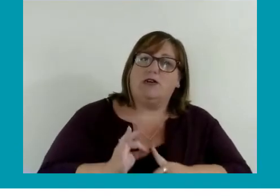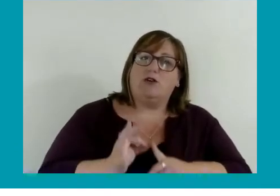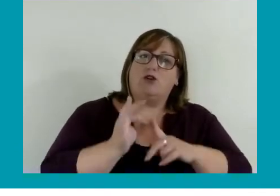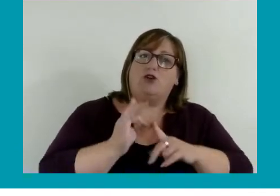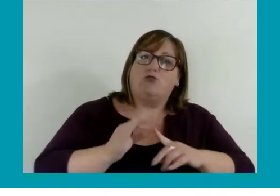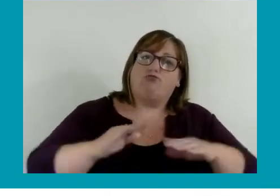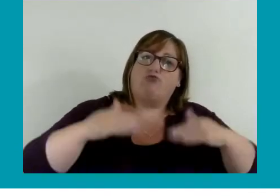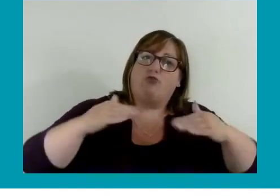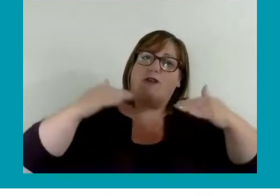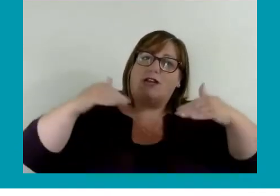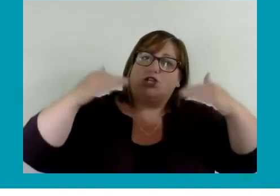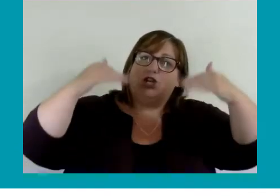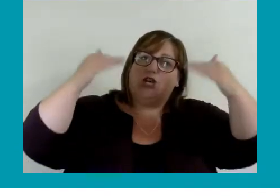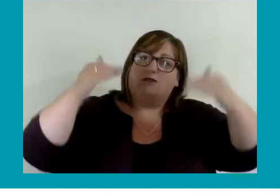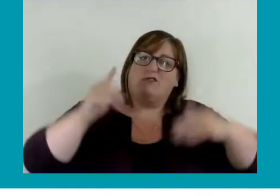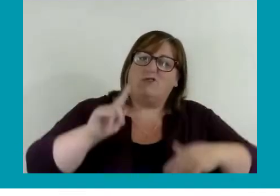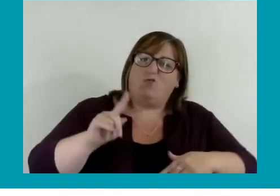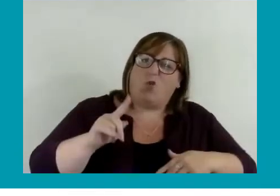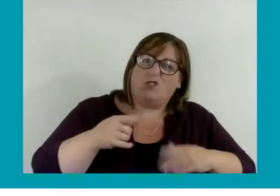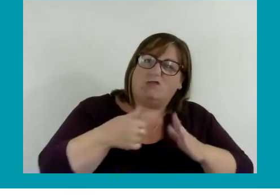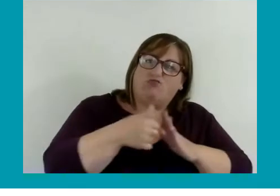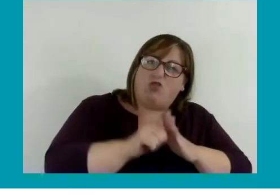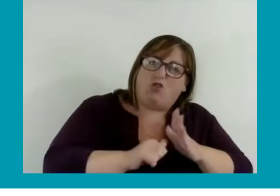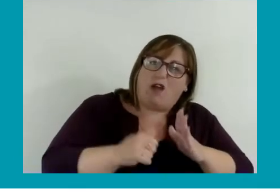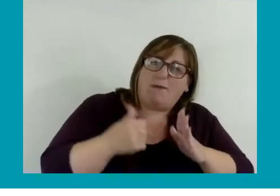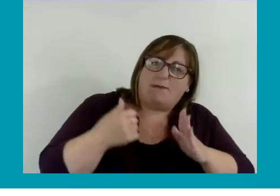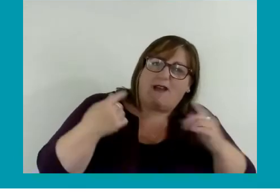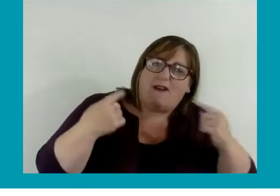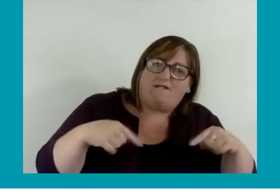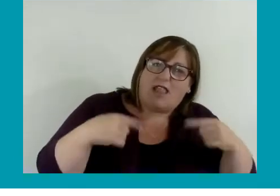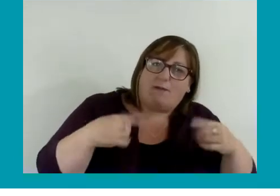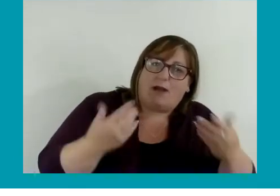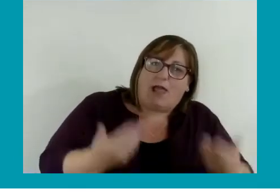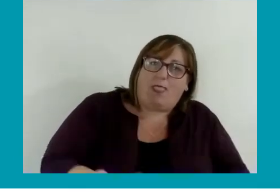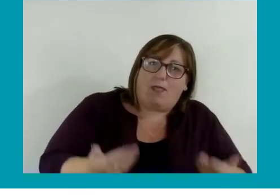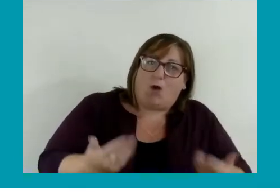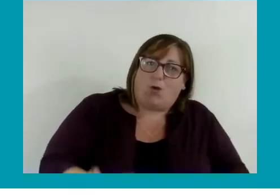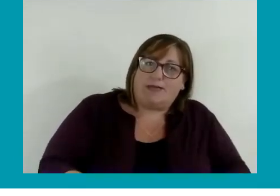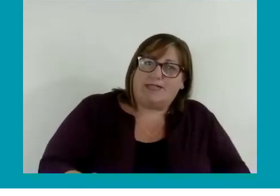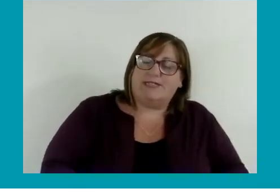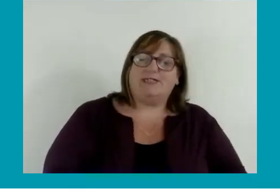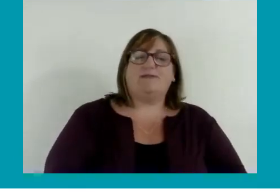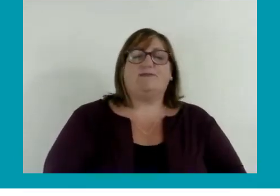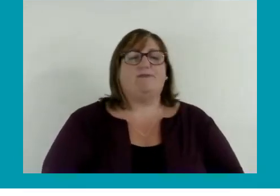have available at the moment uh yes it's a good time to ask that question actually because um